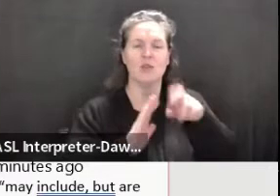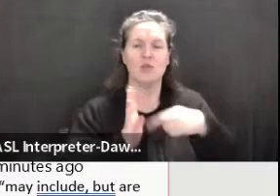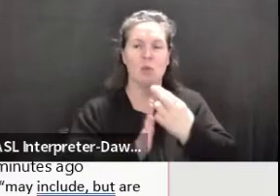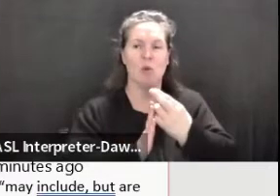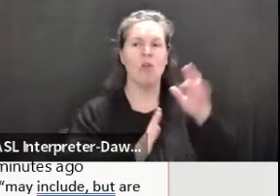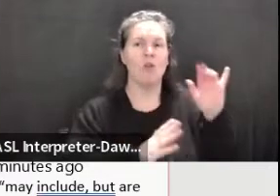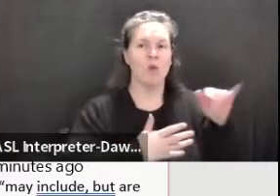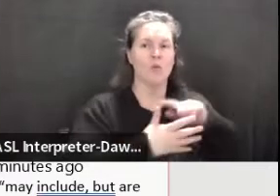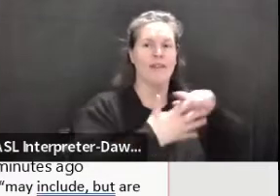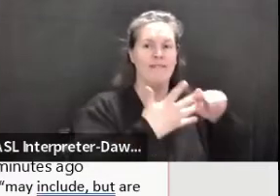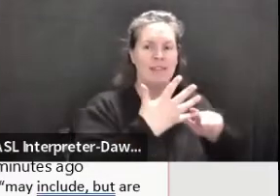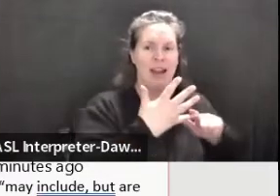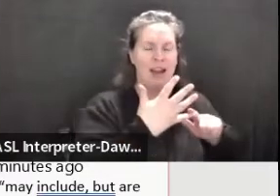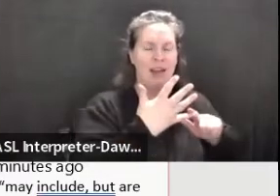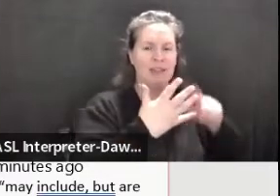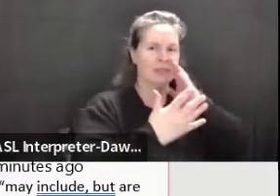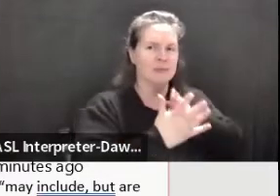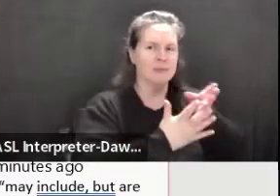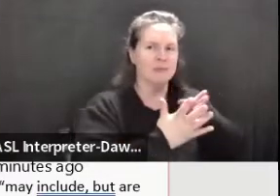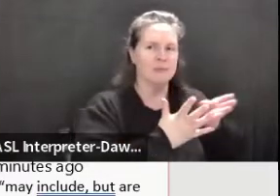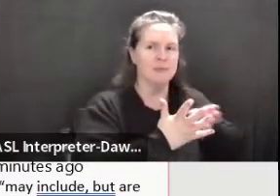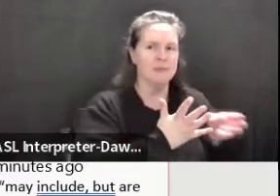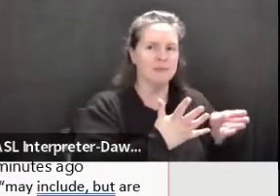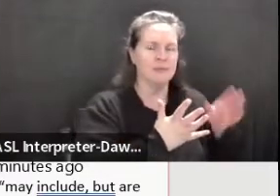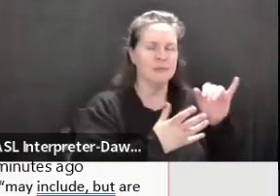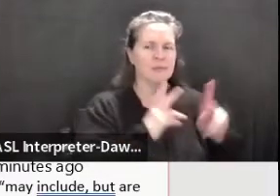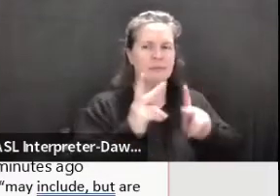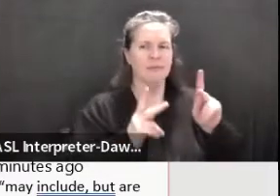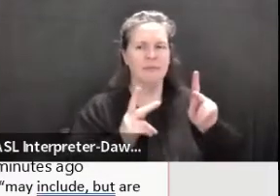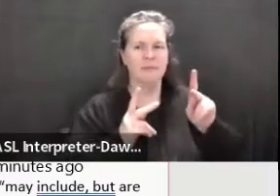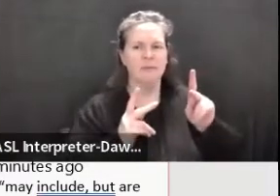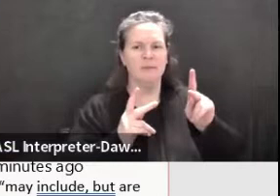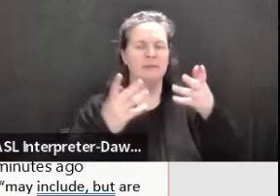the five areas that people were, some people were already being trained on.